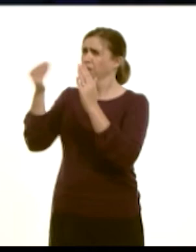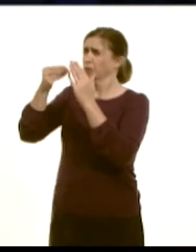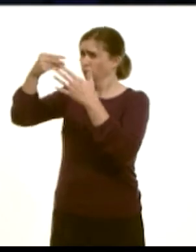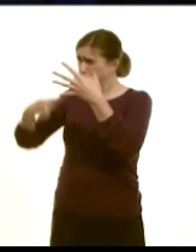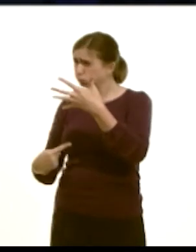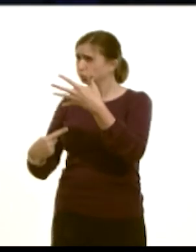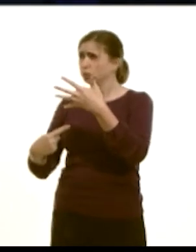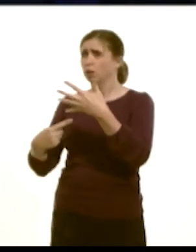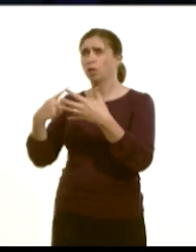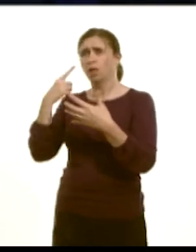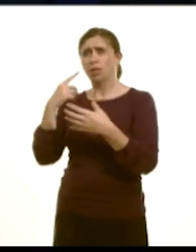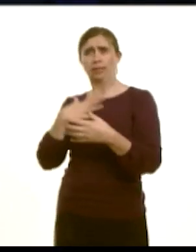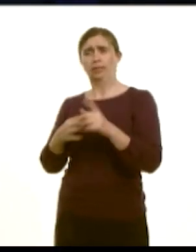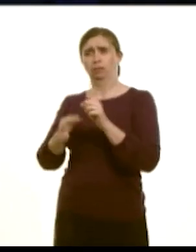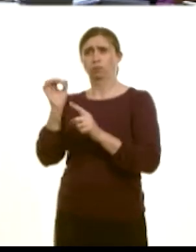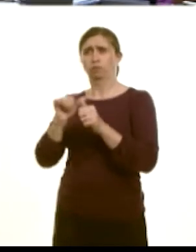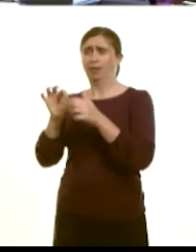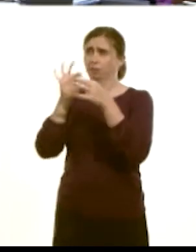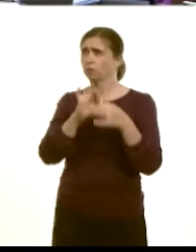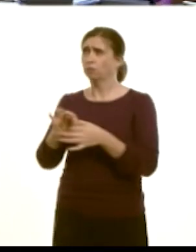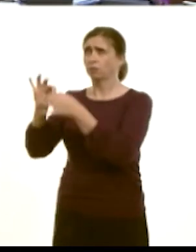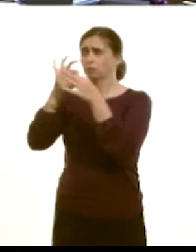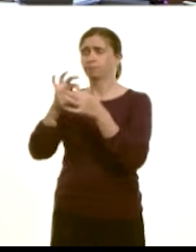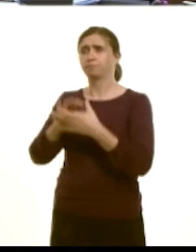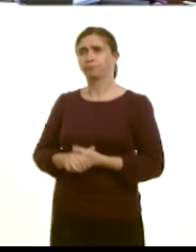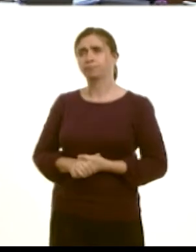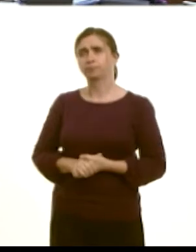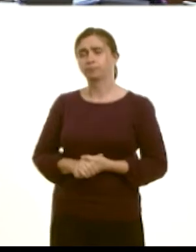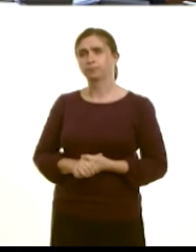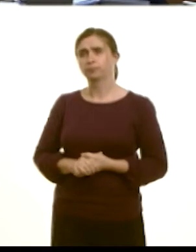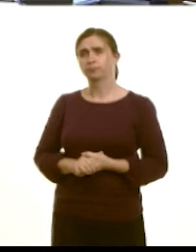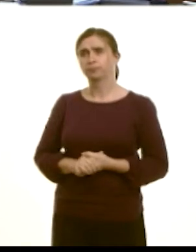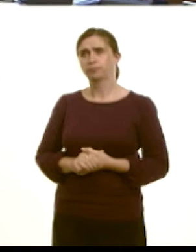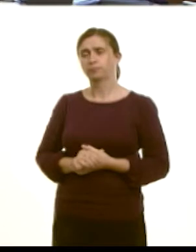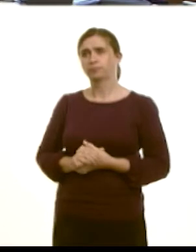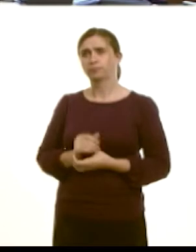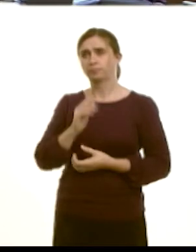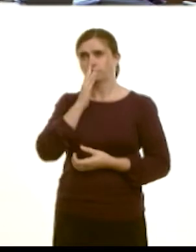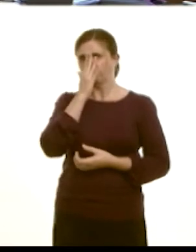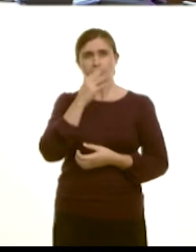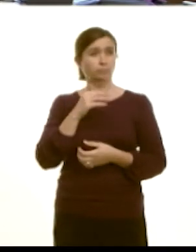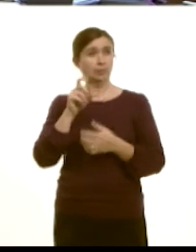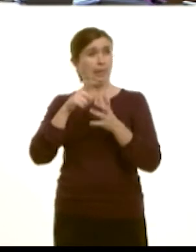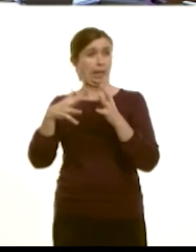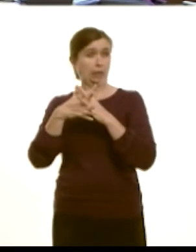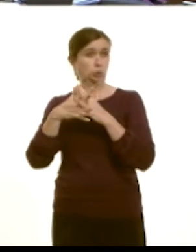visitors who do attend its sites? Carwyn Jones: Well, Cadw does not run Cardiff castle, of course.